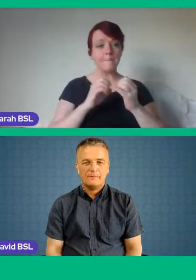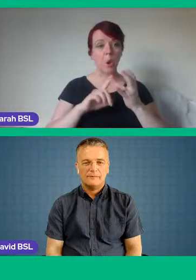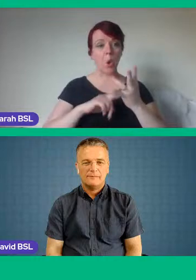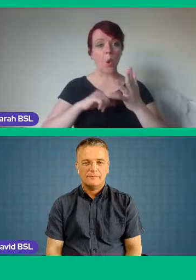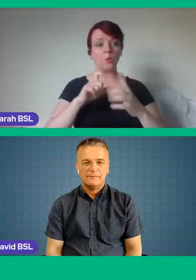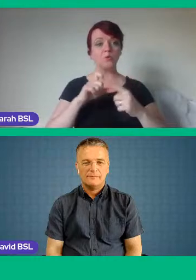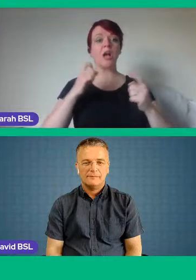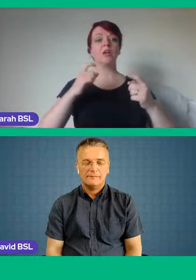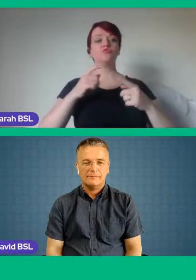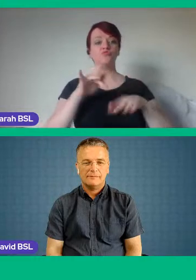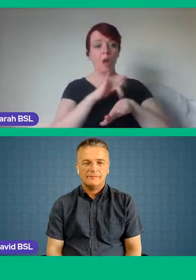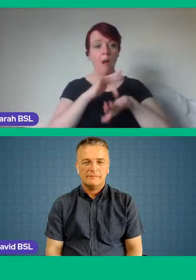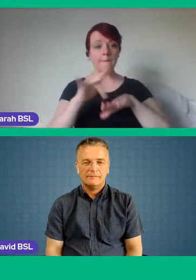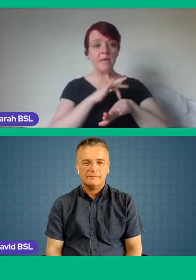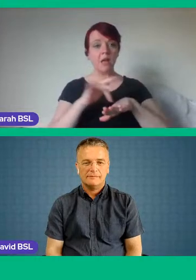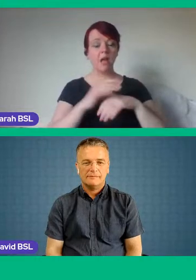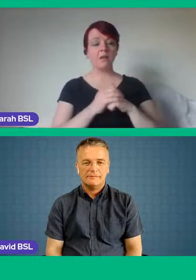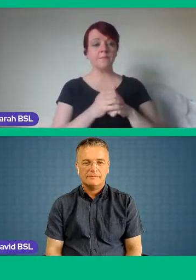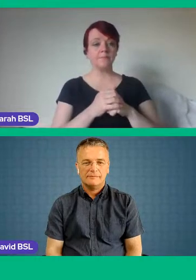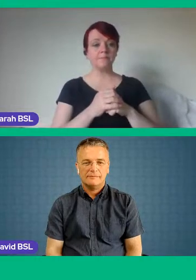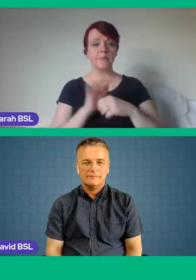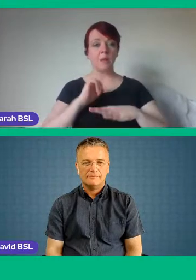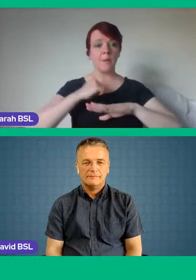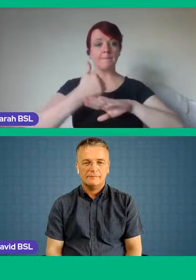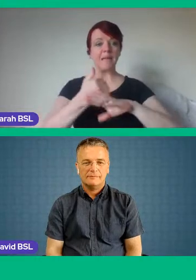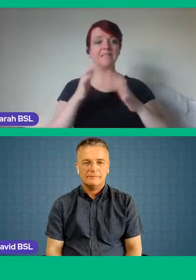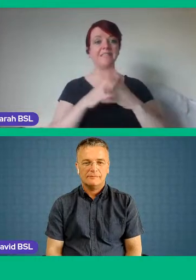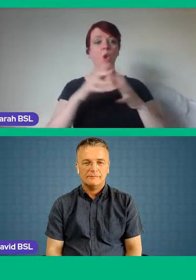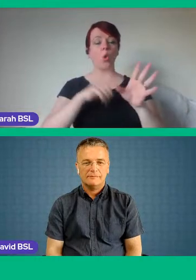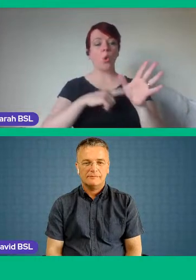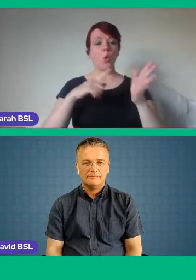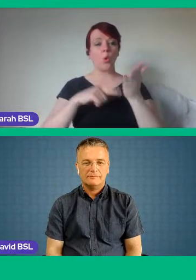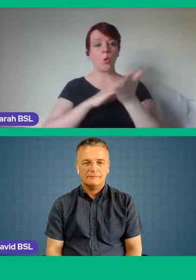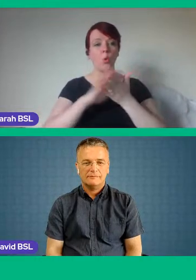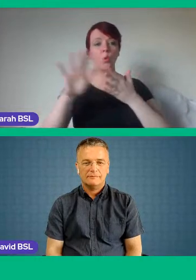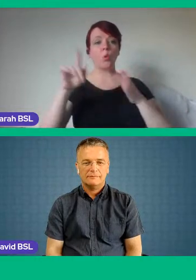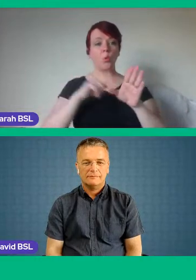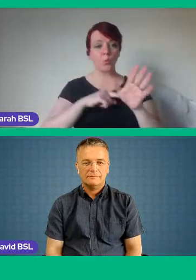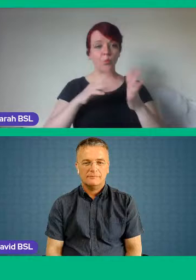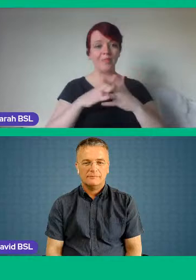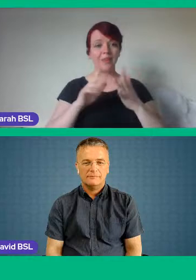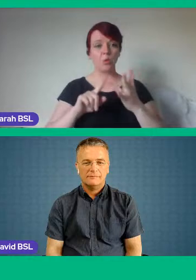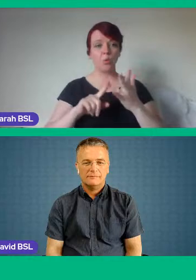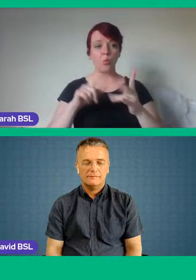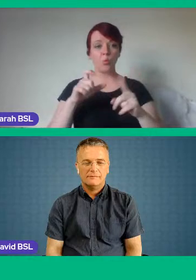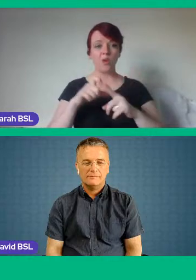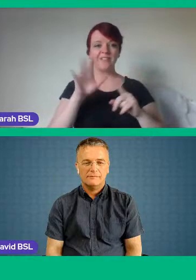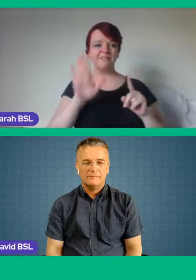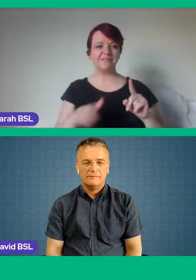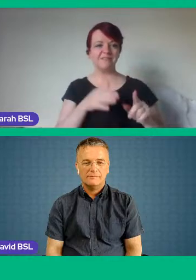I'm the artistic director of Brave gold drama which is an award-winning theatre and community arts company based in